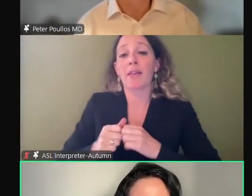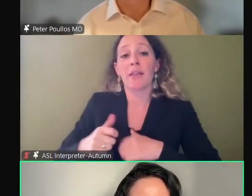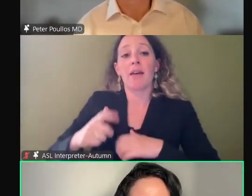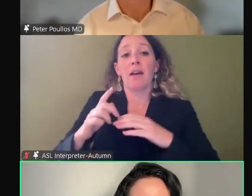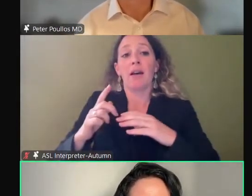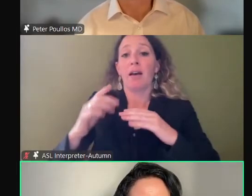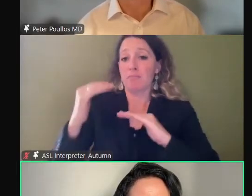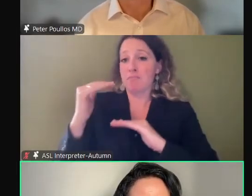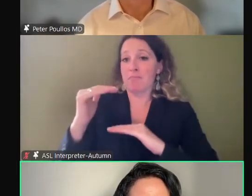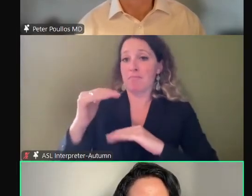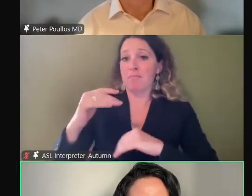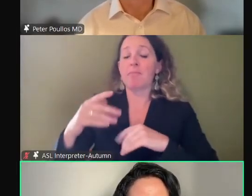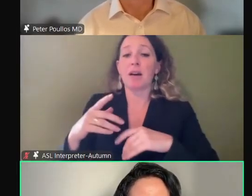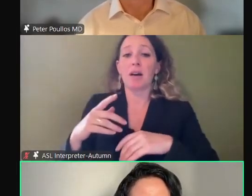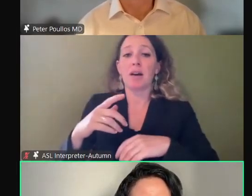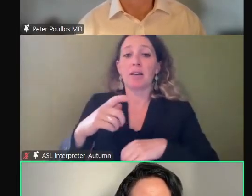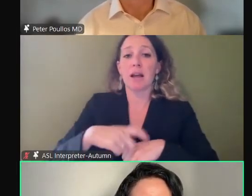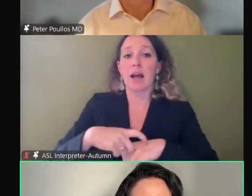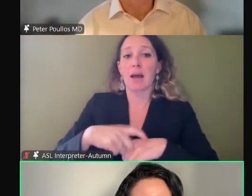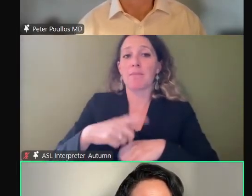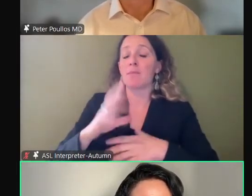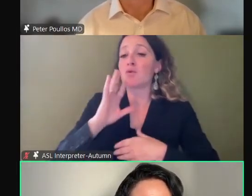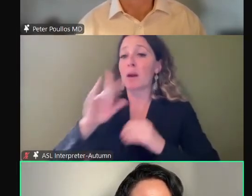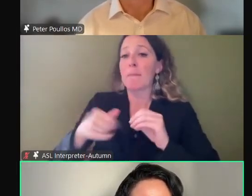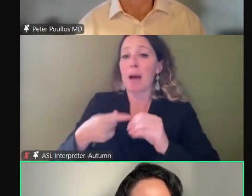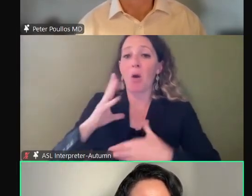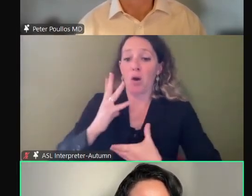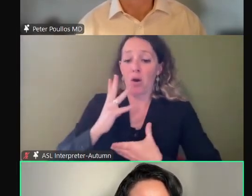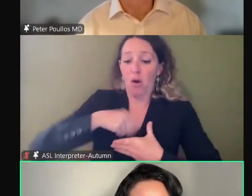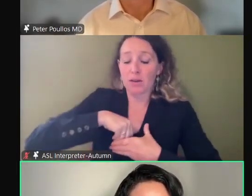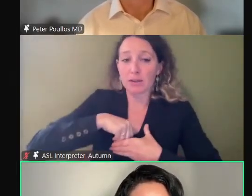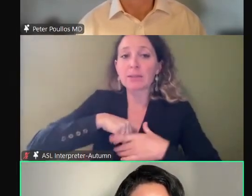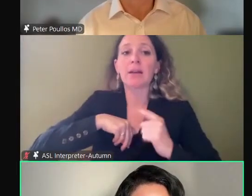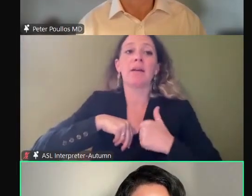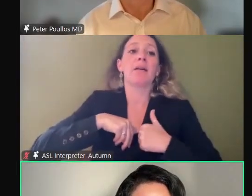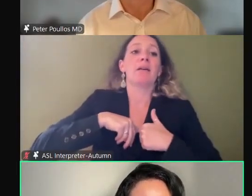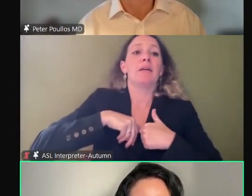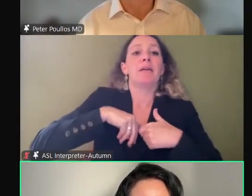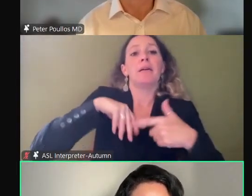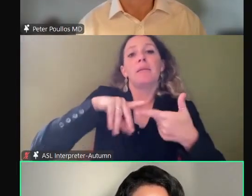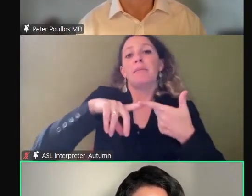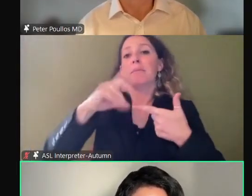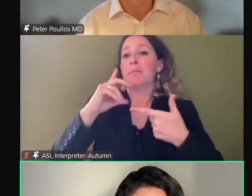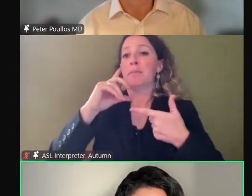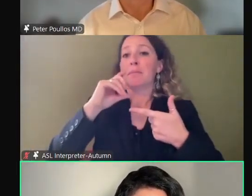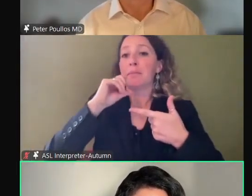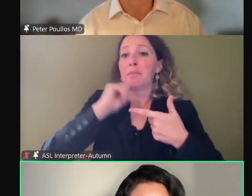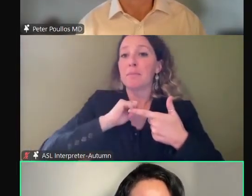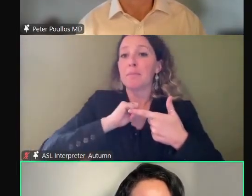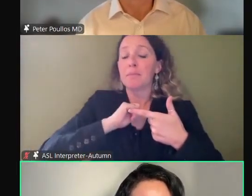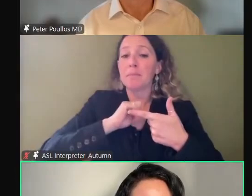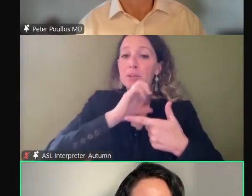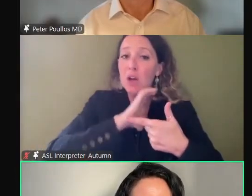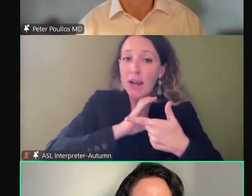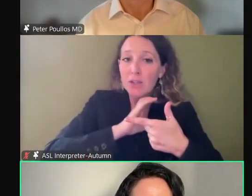as well as on geriatrics and cognitive disability.